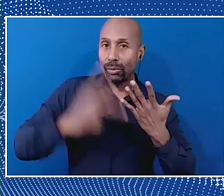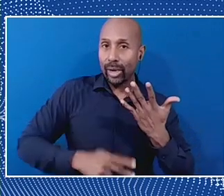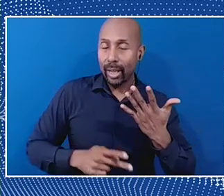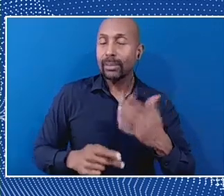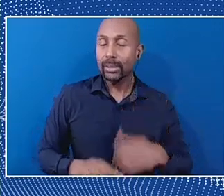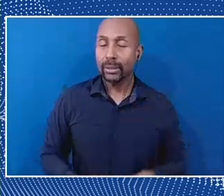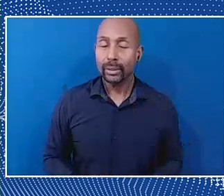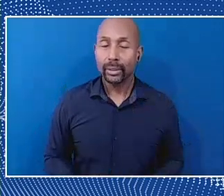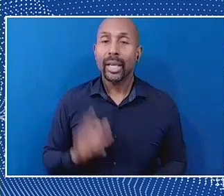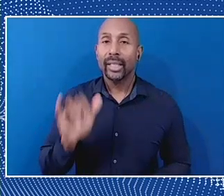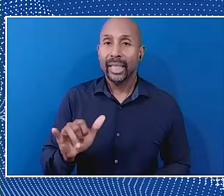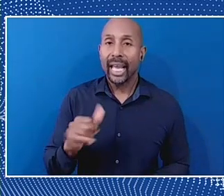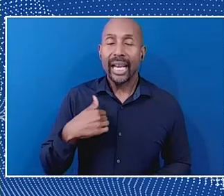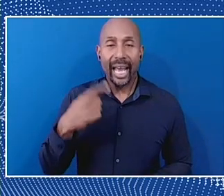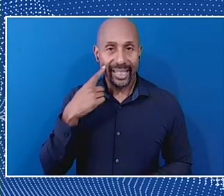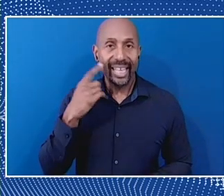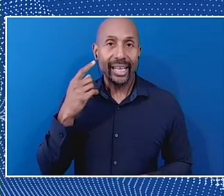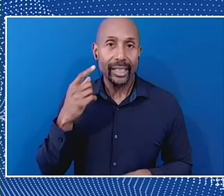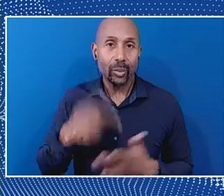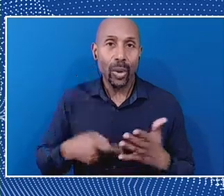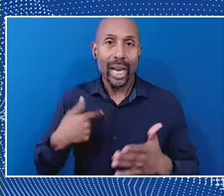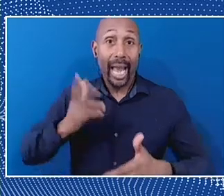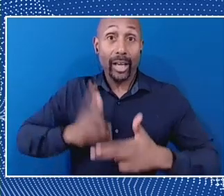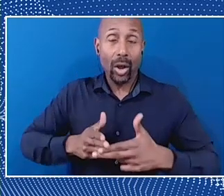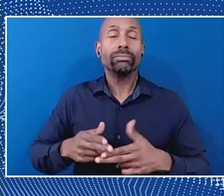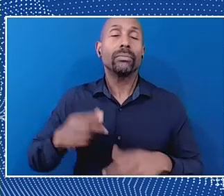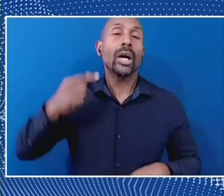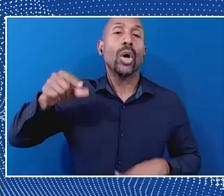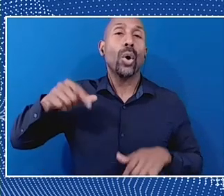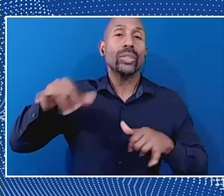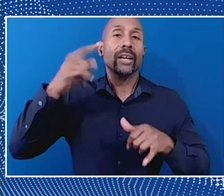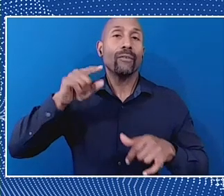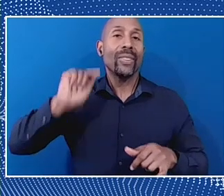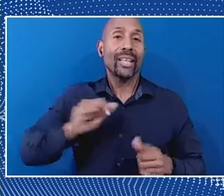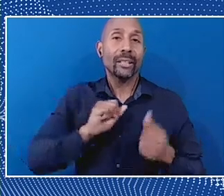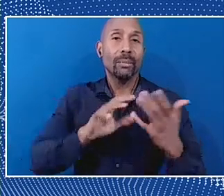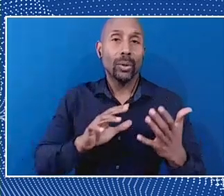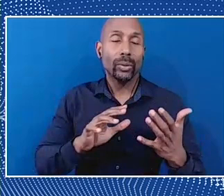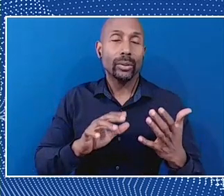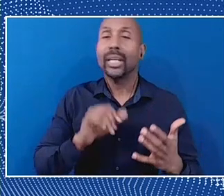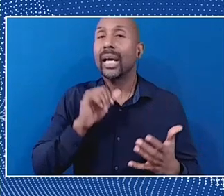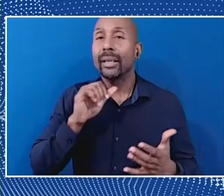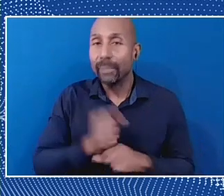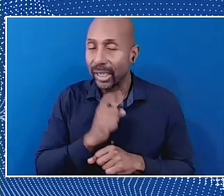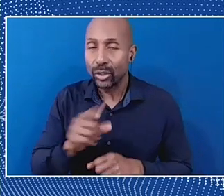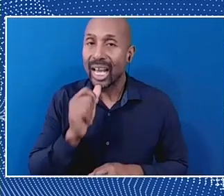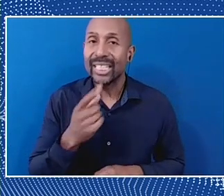me would be the gold standard of how we should approach this. Not saying if someone is covered by SAVE, they don't need to be covered by this